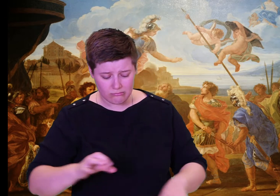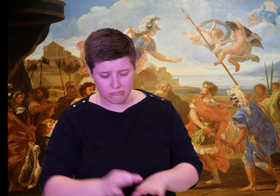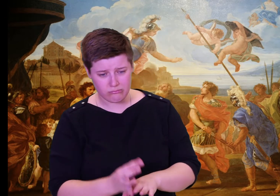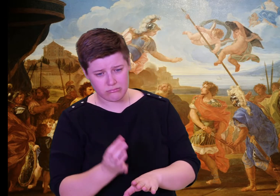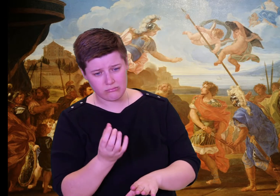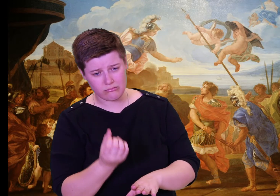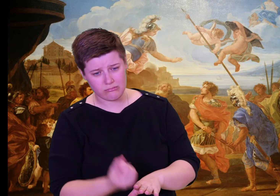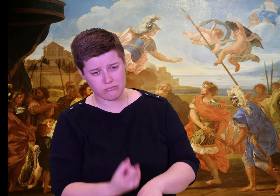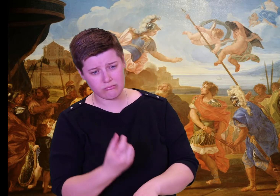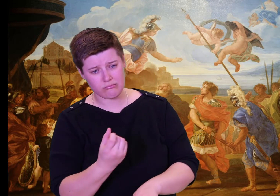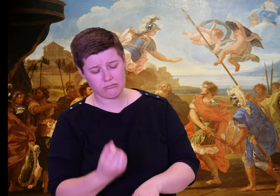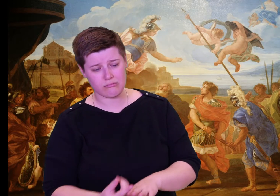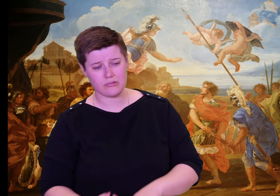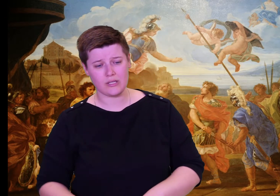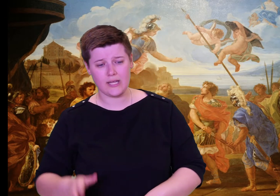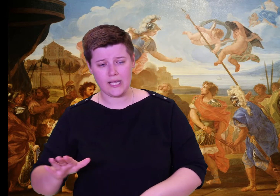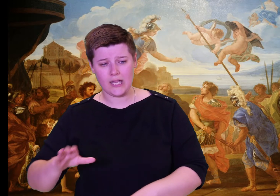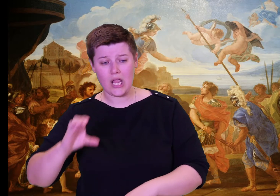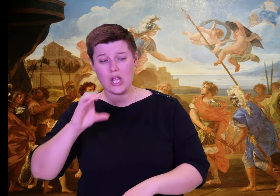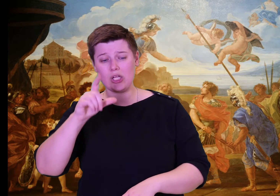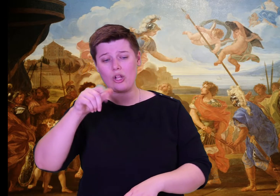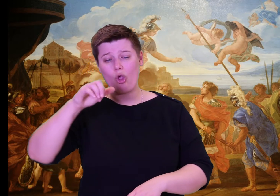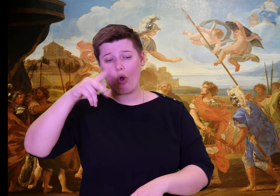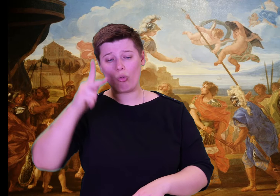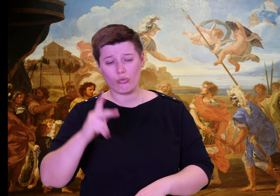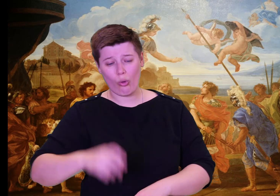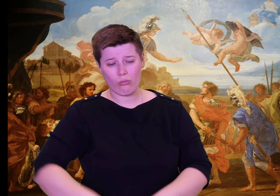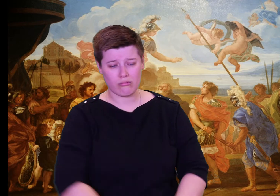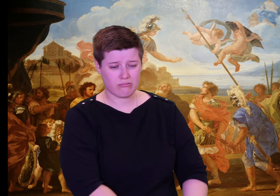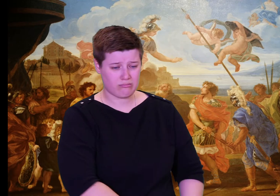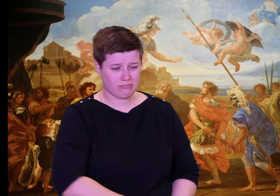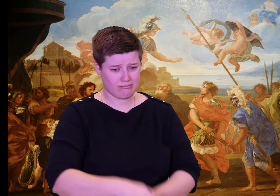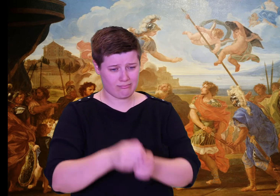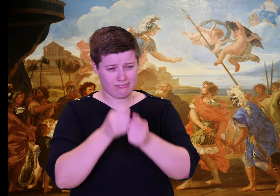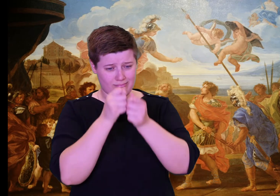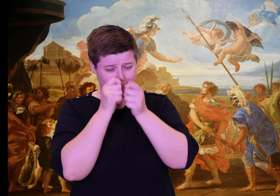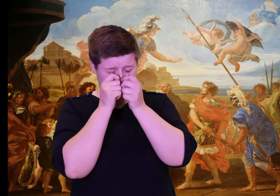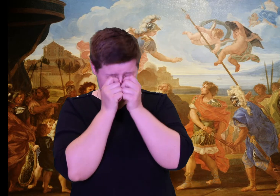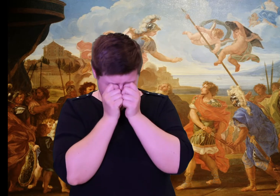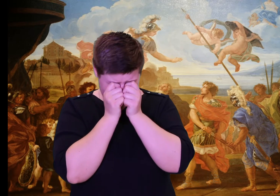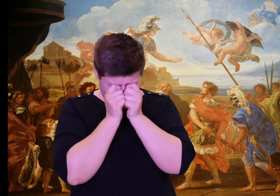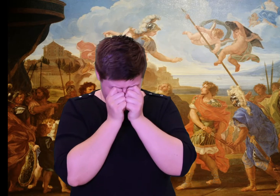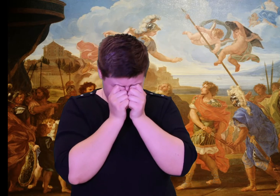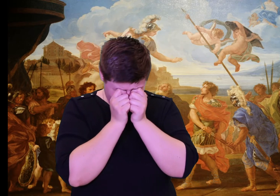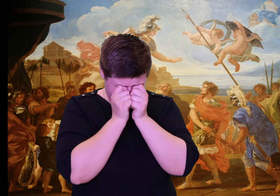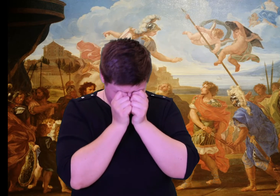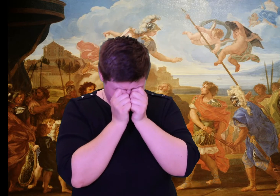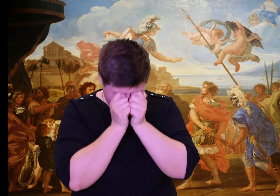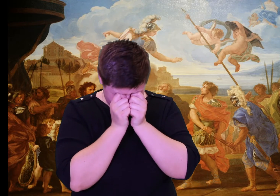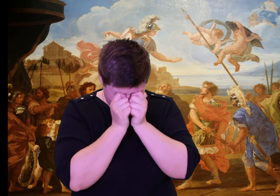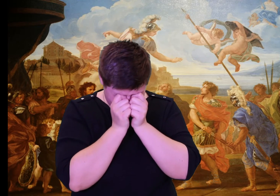His faithful wife and old Laertes must grieve for him, and young Telemachus,